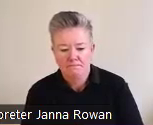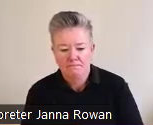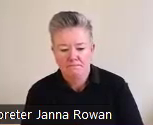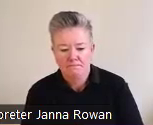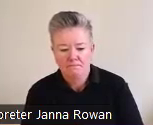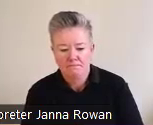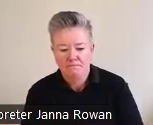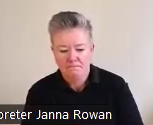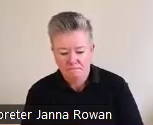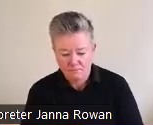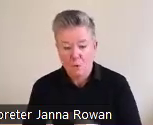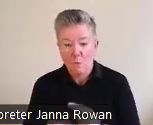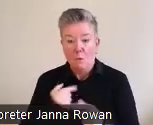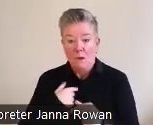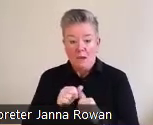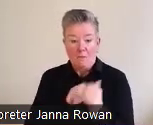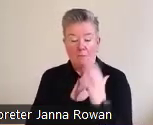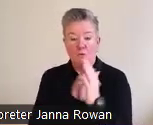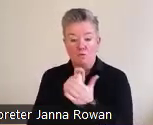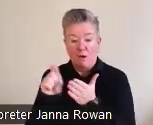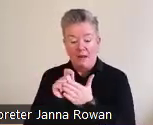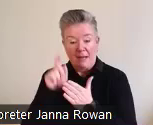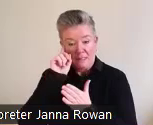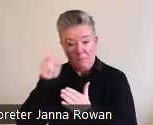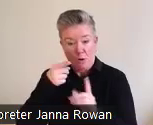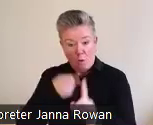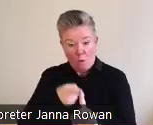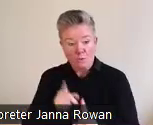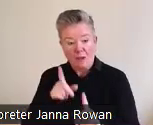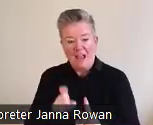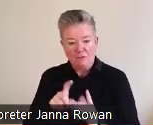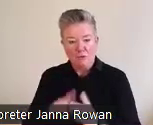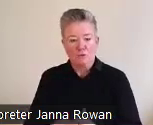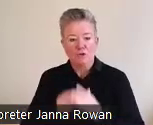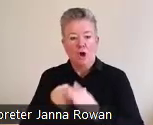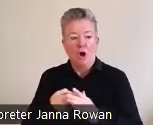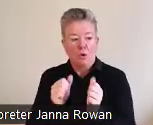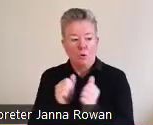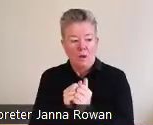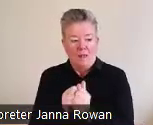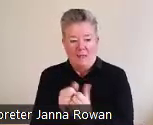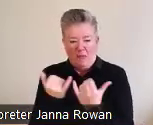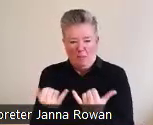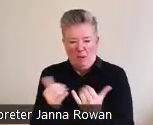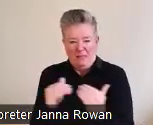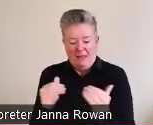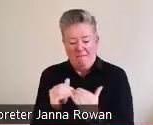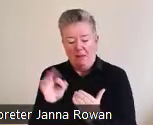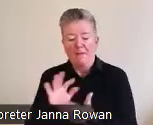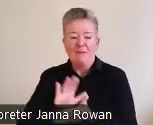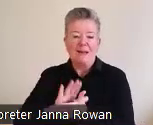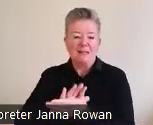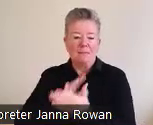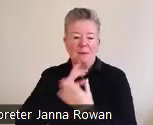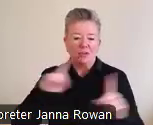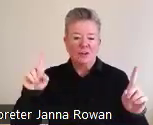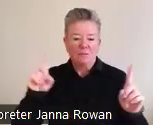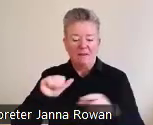When we approach writing SMART goals, we have to start with the present level of academic achievement and functional performance,